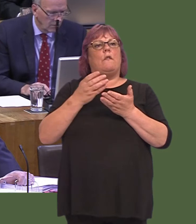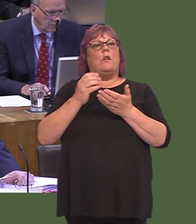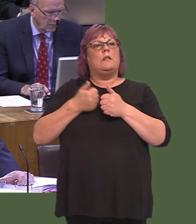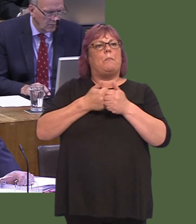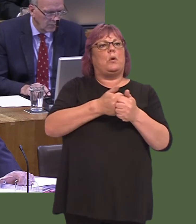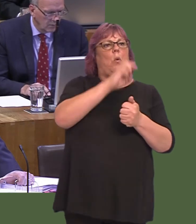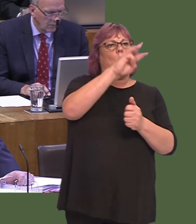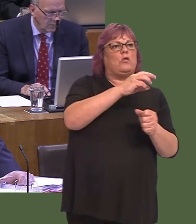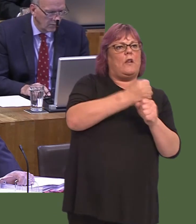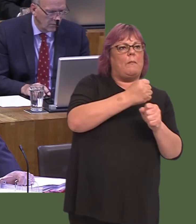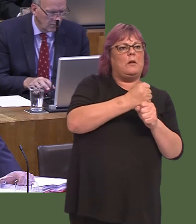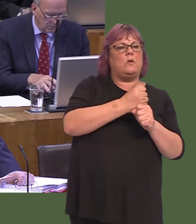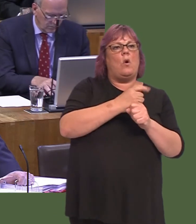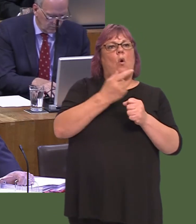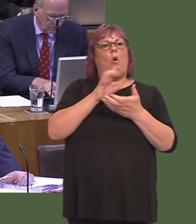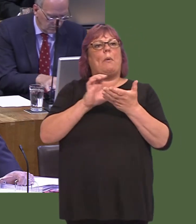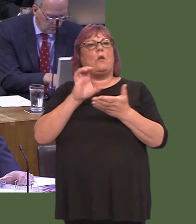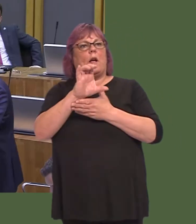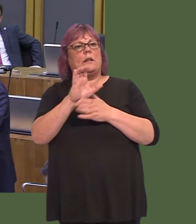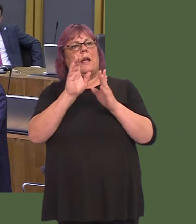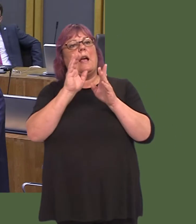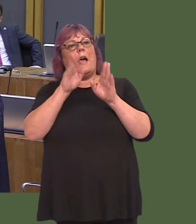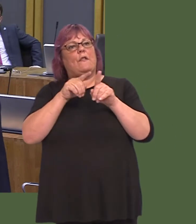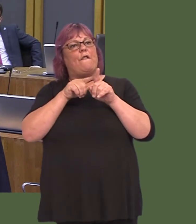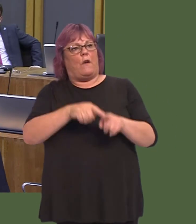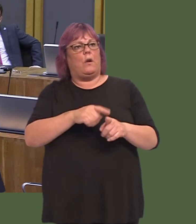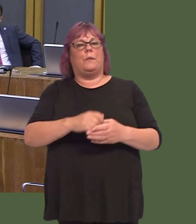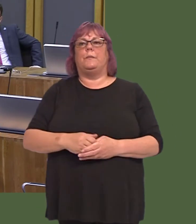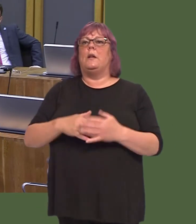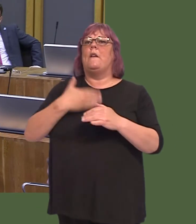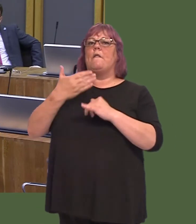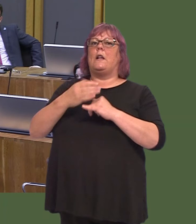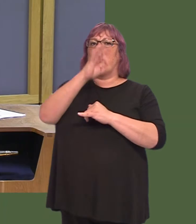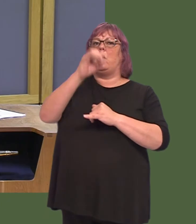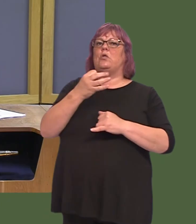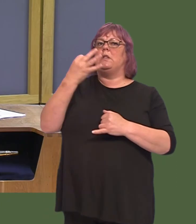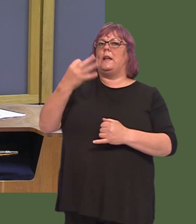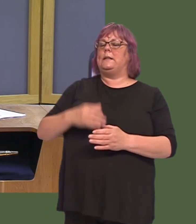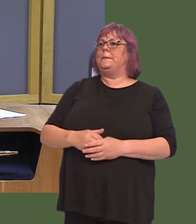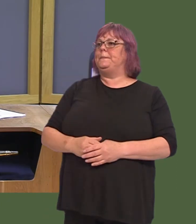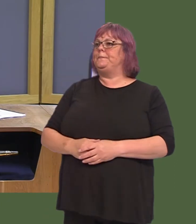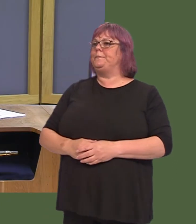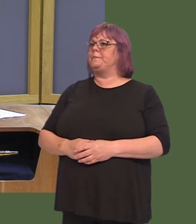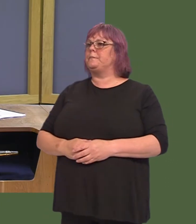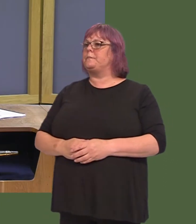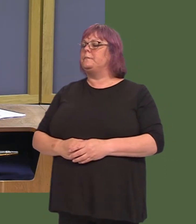or contracts are expected to sign up to the code. Y Llywydd / The Llywydd: And, finally, question 8. Lee Waters. Lee Waters AM: 8.